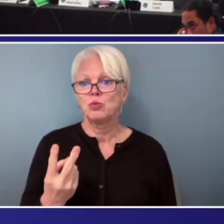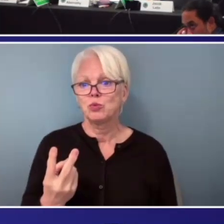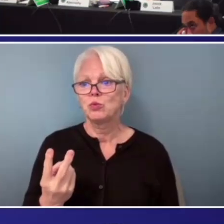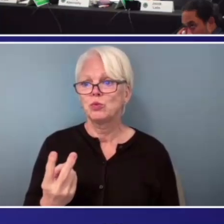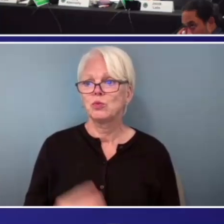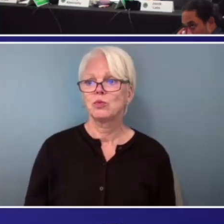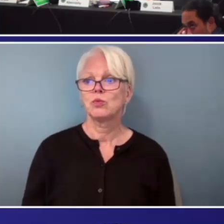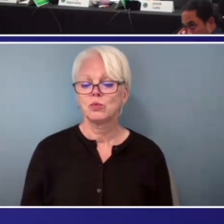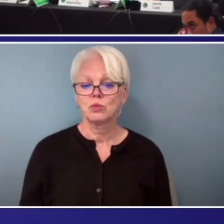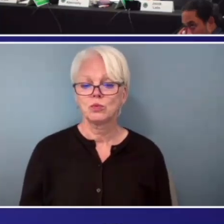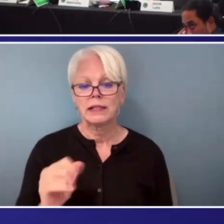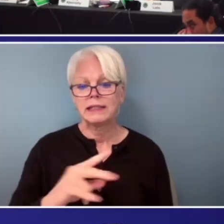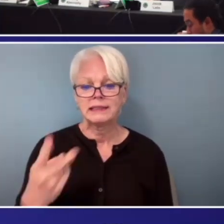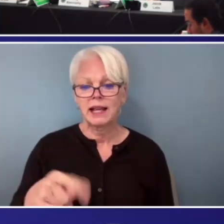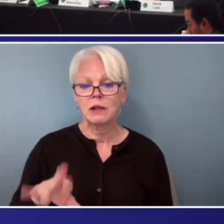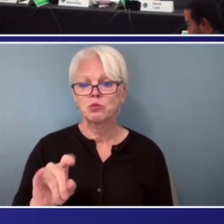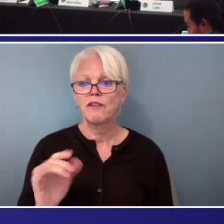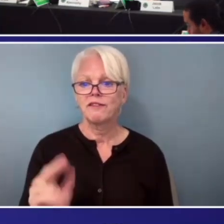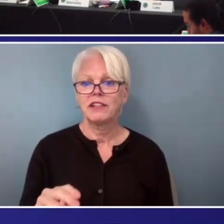It's the second provision on that paper if